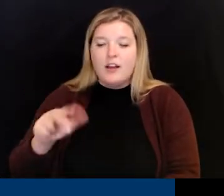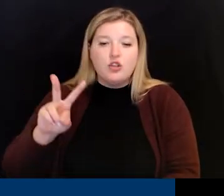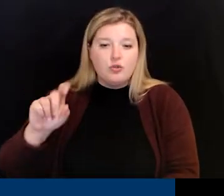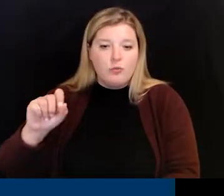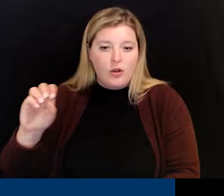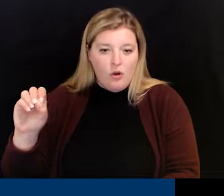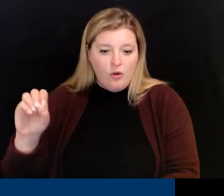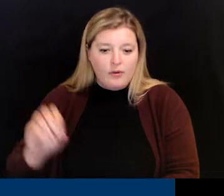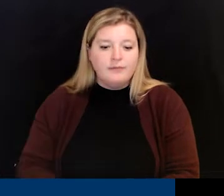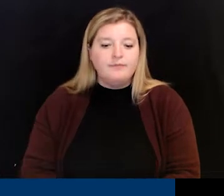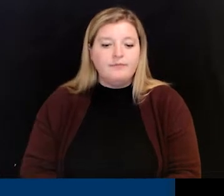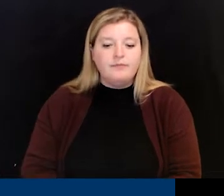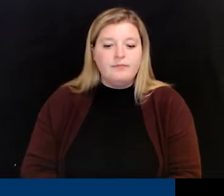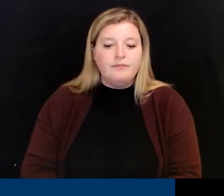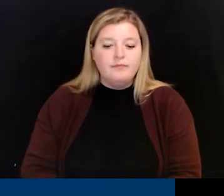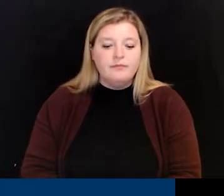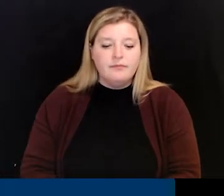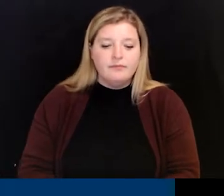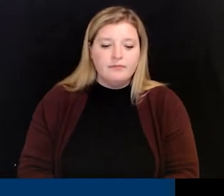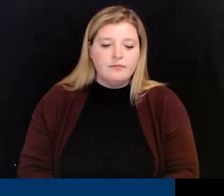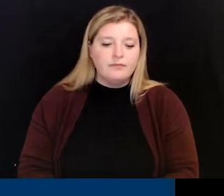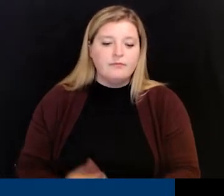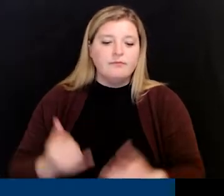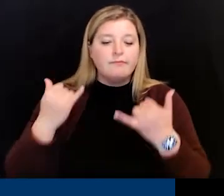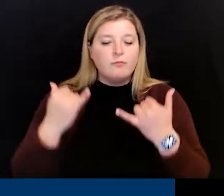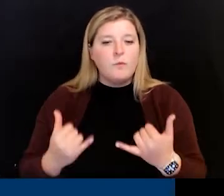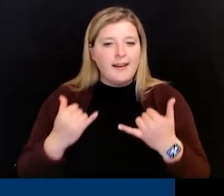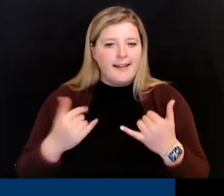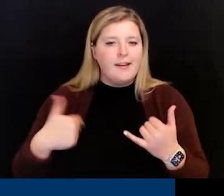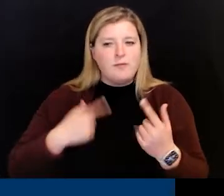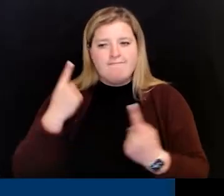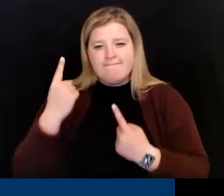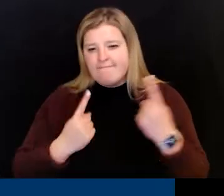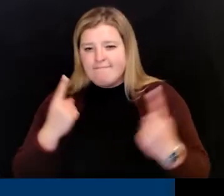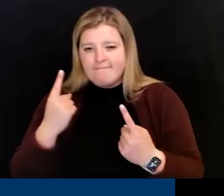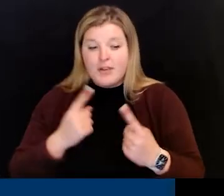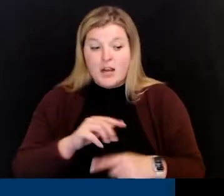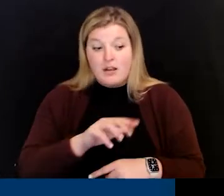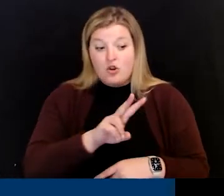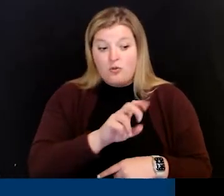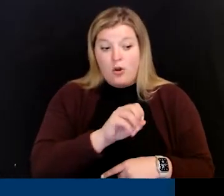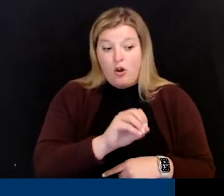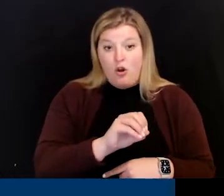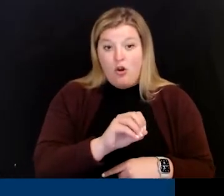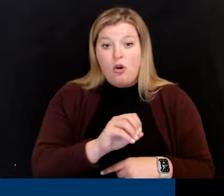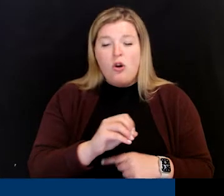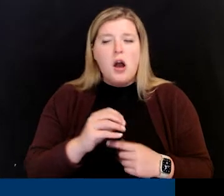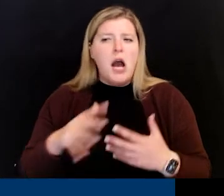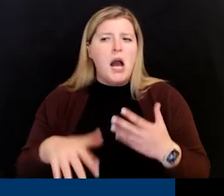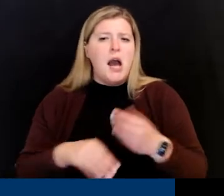We're now looking at whether we should include the next iteration of the guidelines, WCAG 2.1.